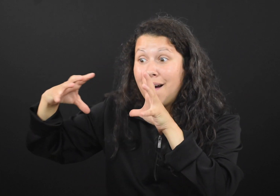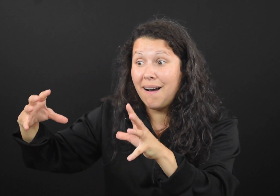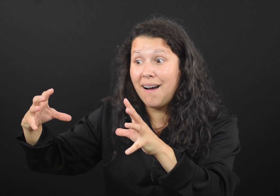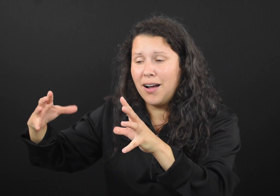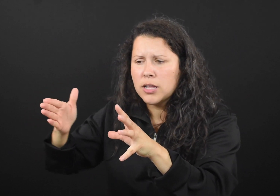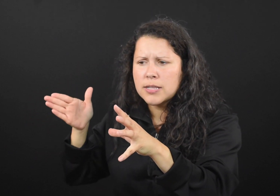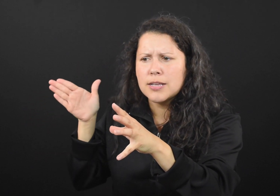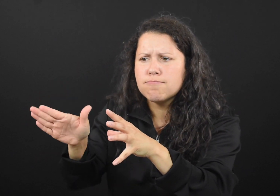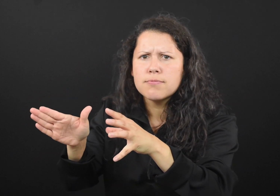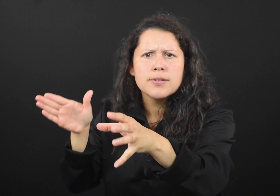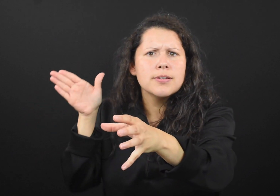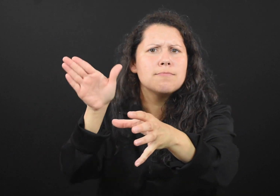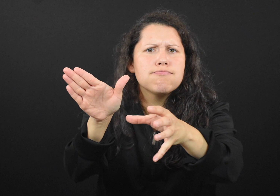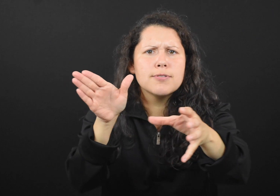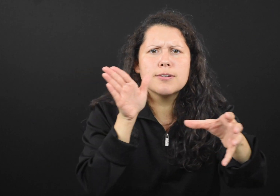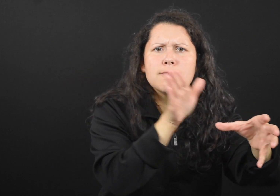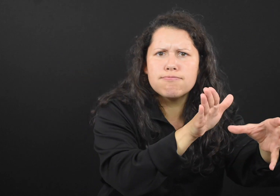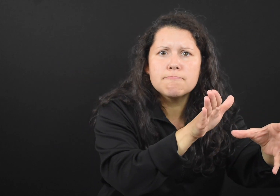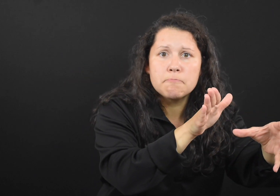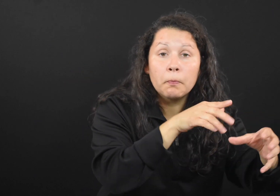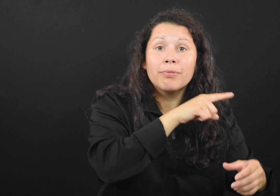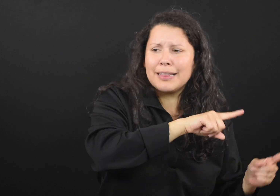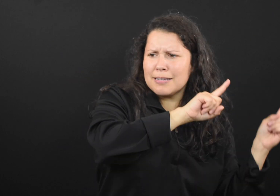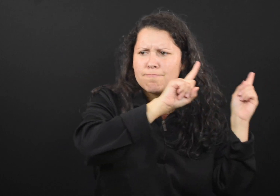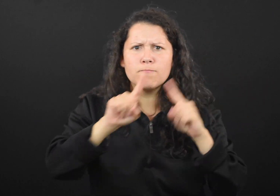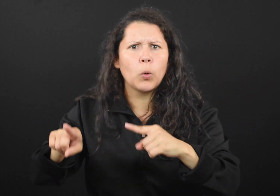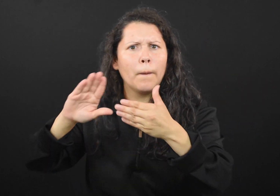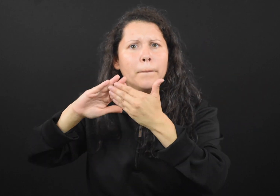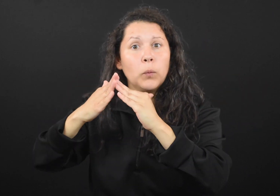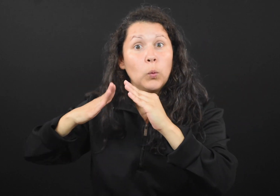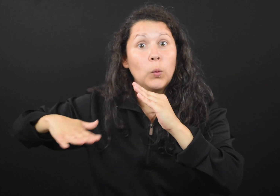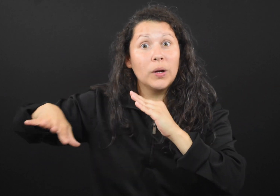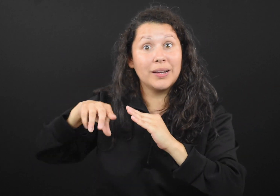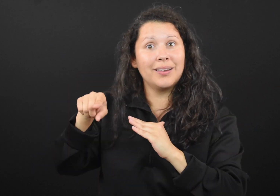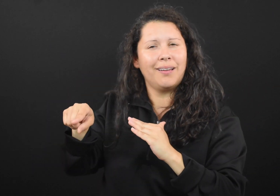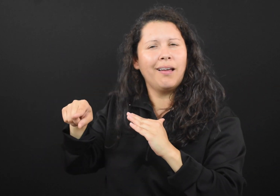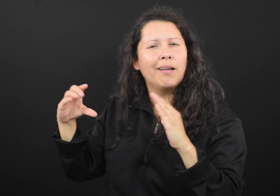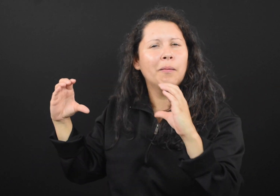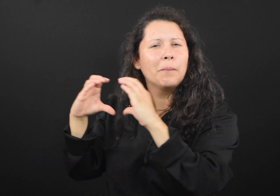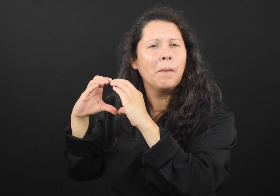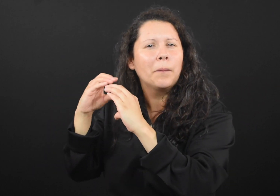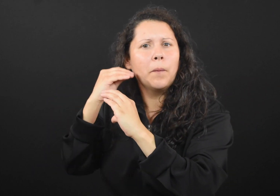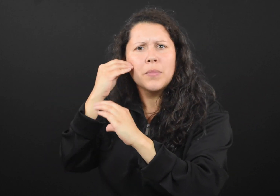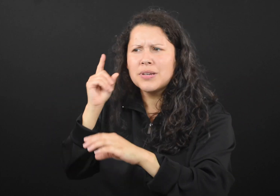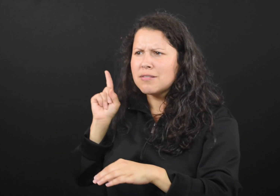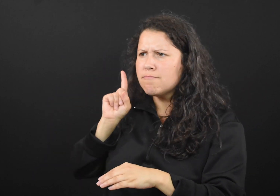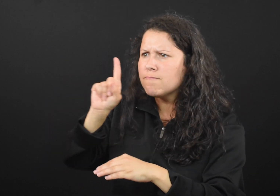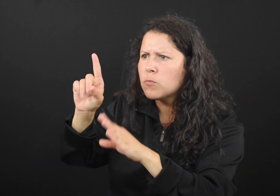and went door-to- door at the mobile home communities.